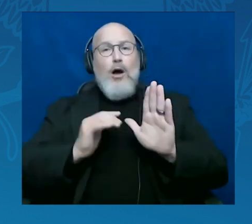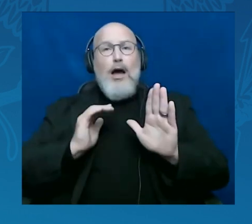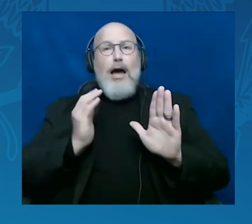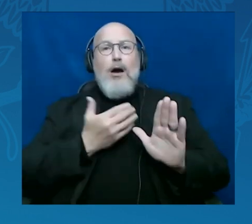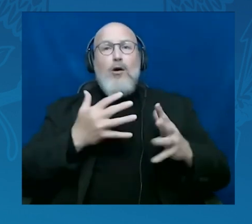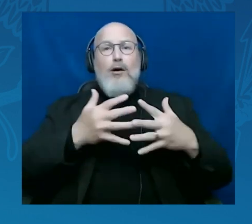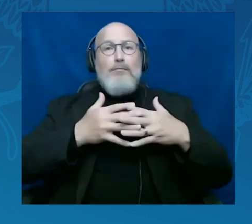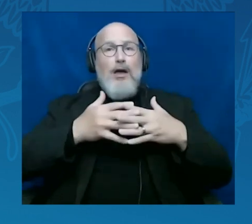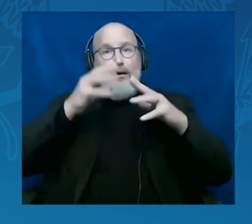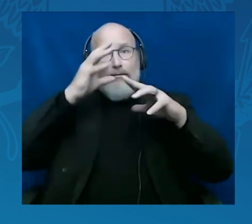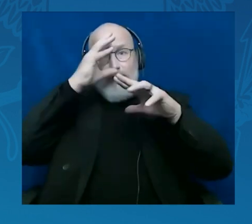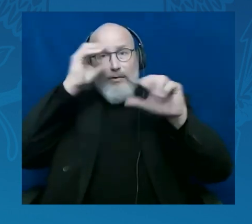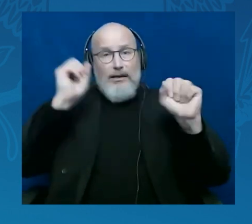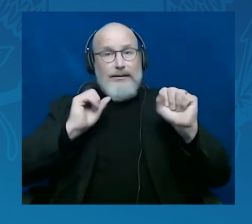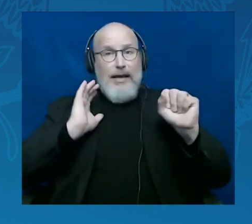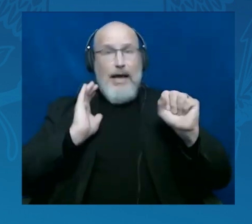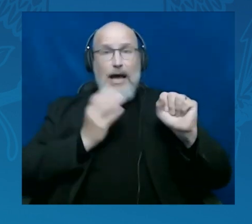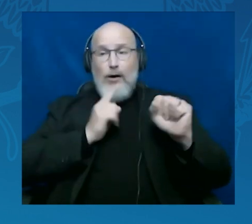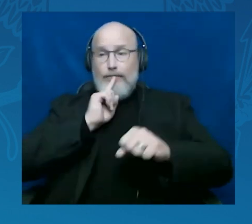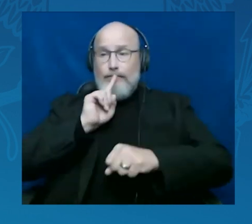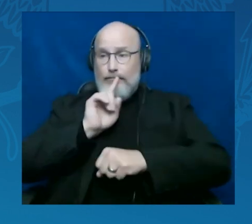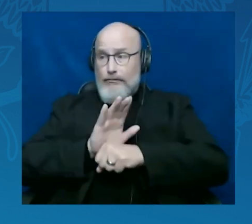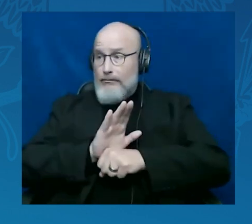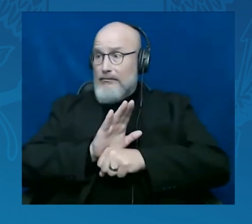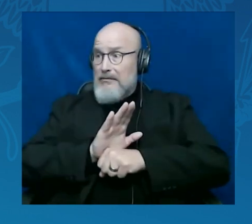I propose this be an annual meeting.